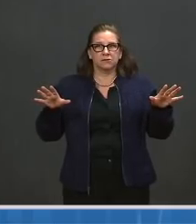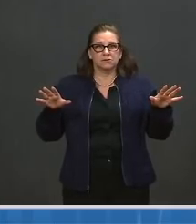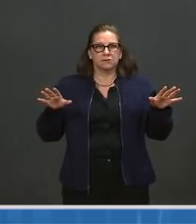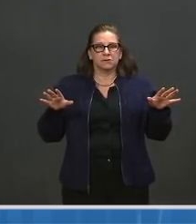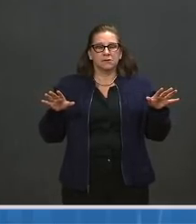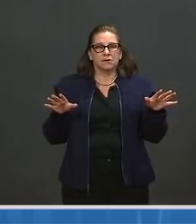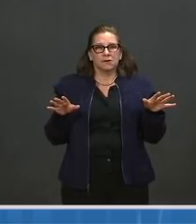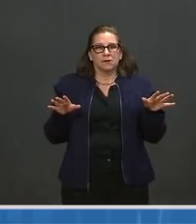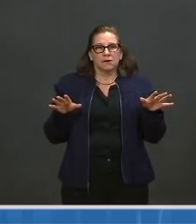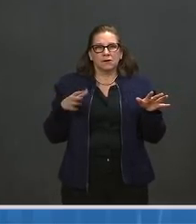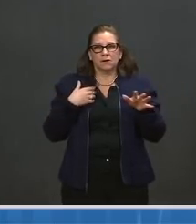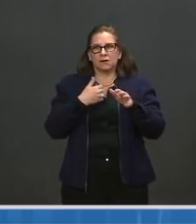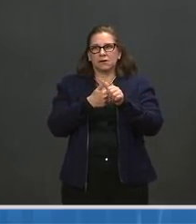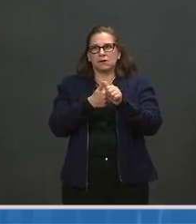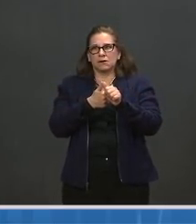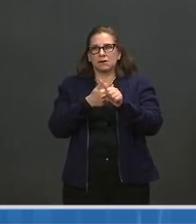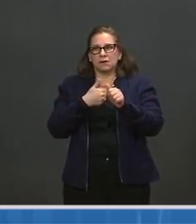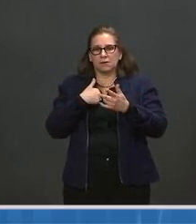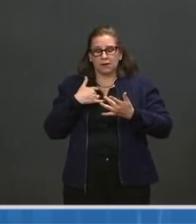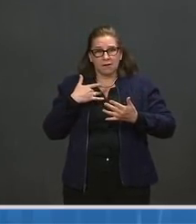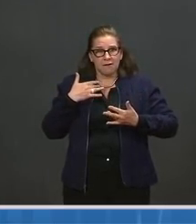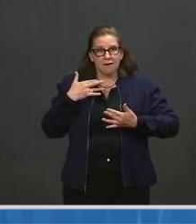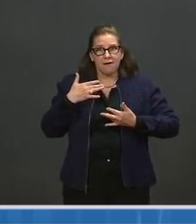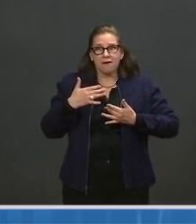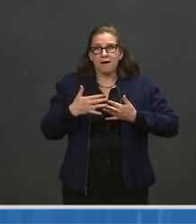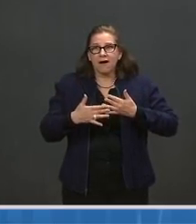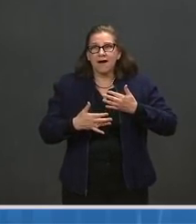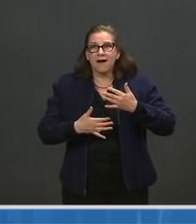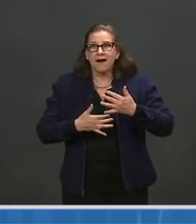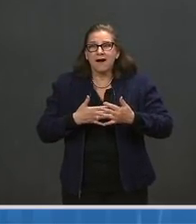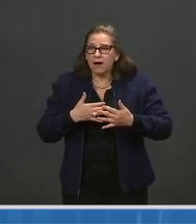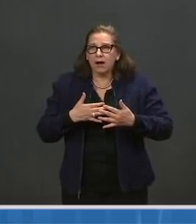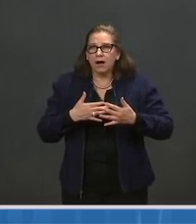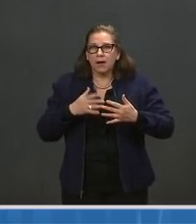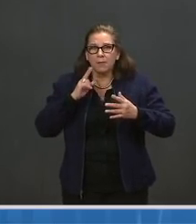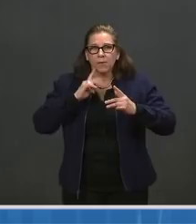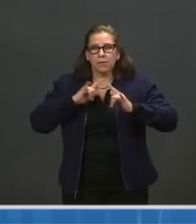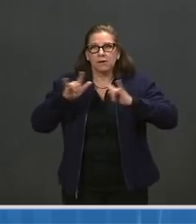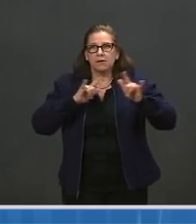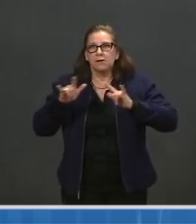hospitalizations, and then death. So we're so close to vaccinating so many more people.